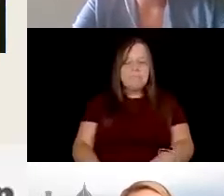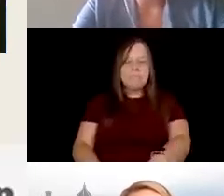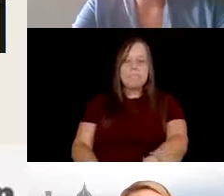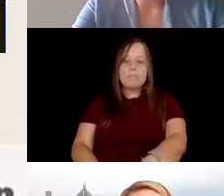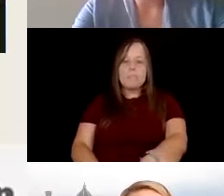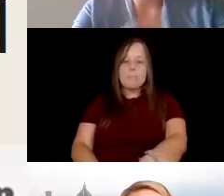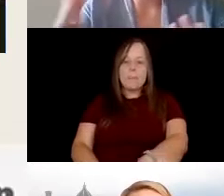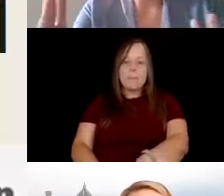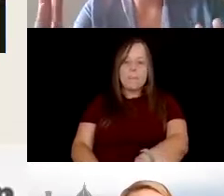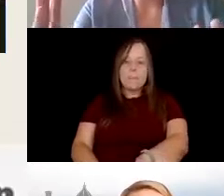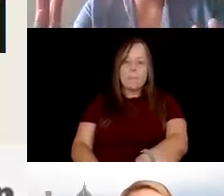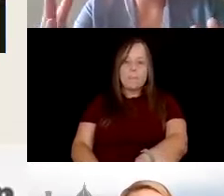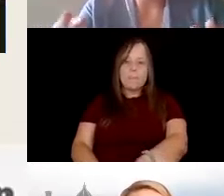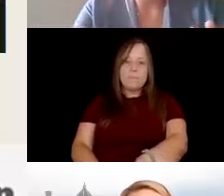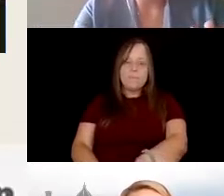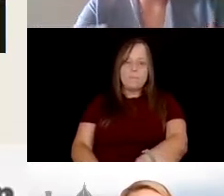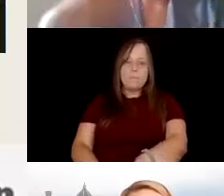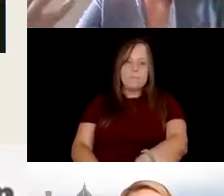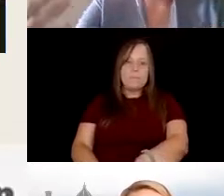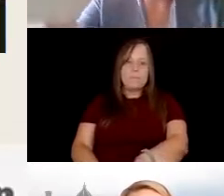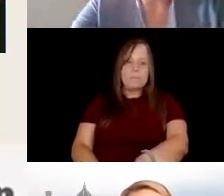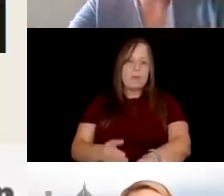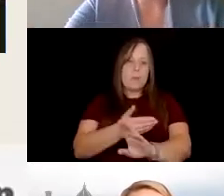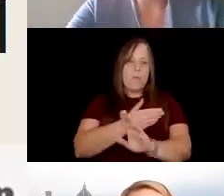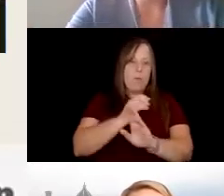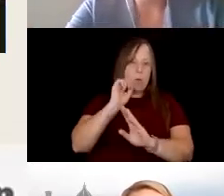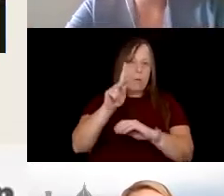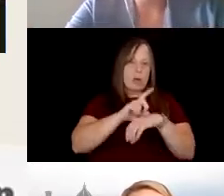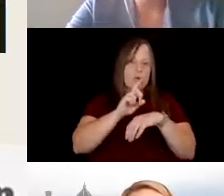as kind of the accepted timeframe for returning to full duty after injury.